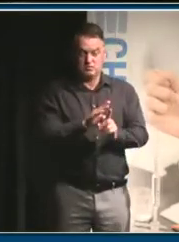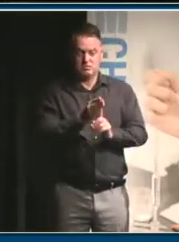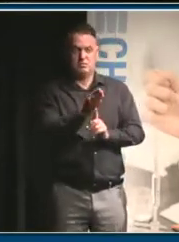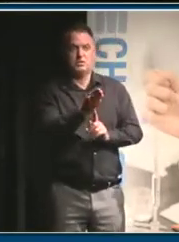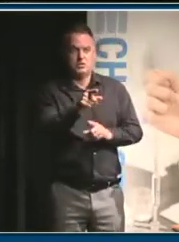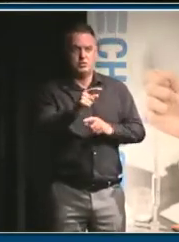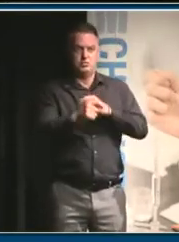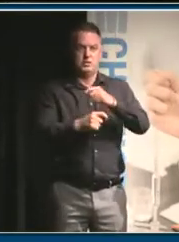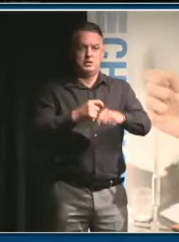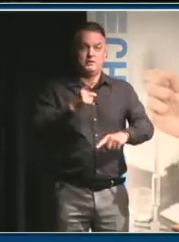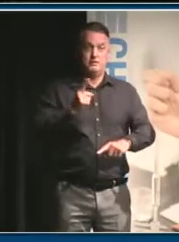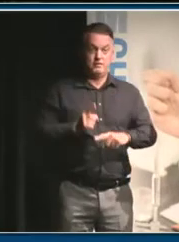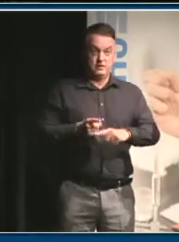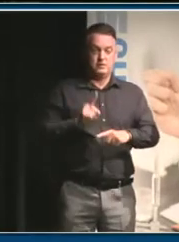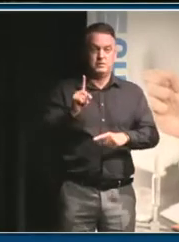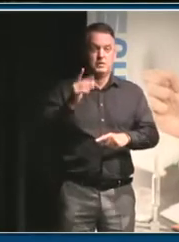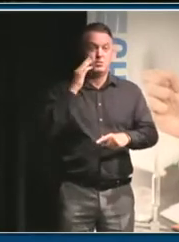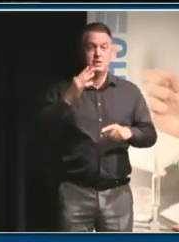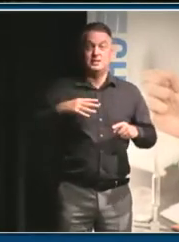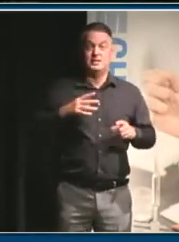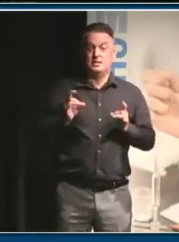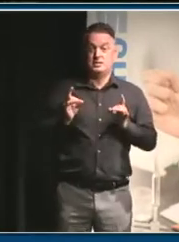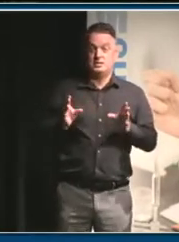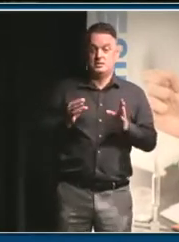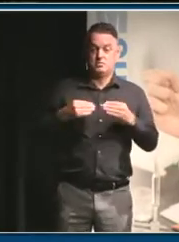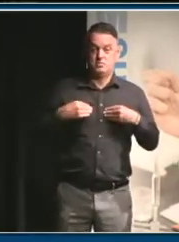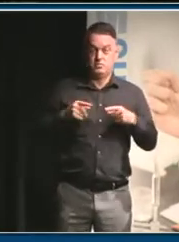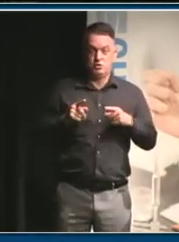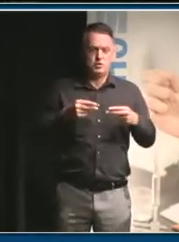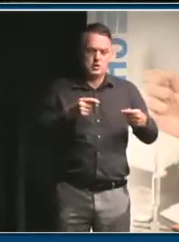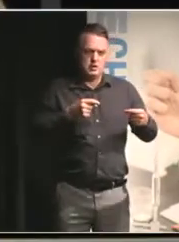faster but then when it's time to commercialise you navigate the regulatory process because you